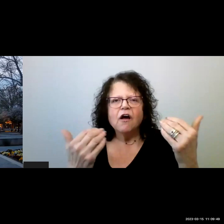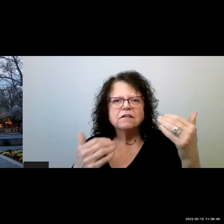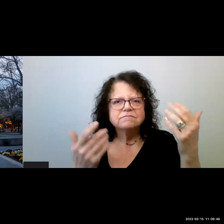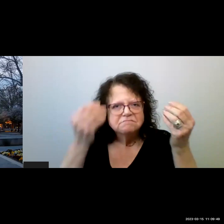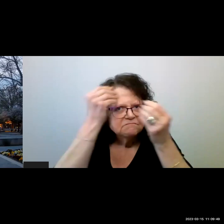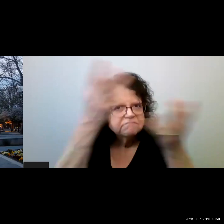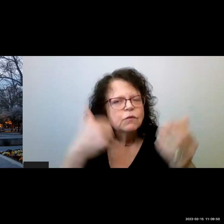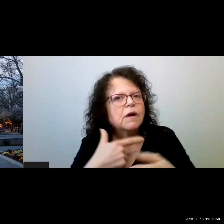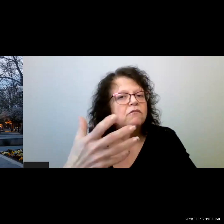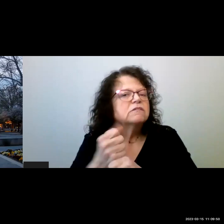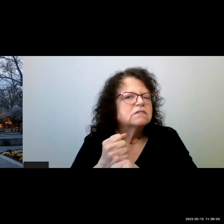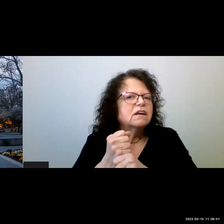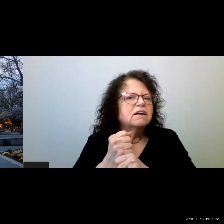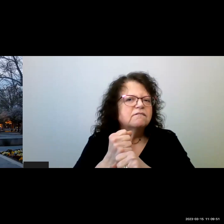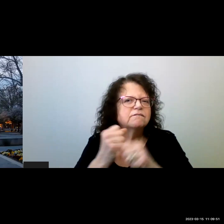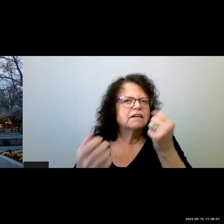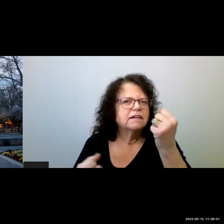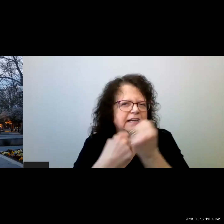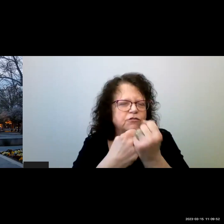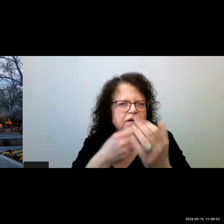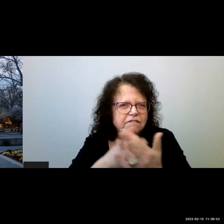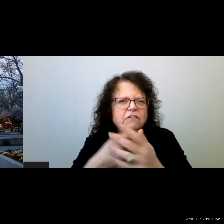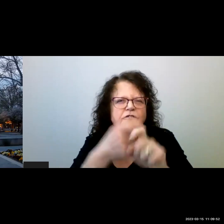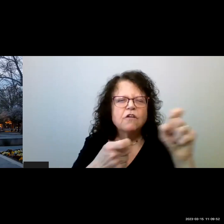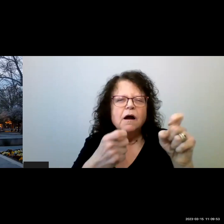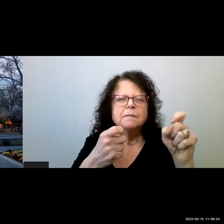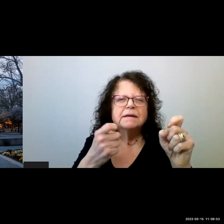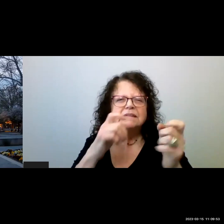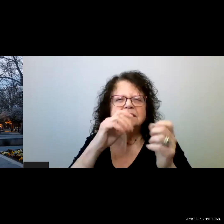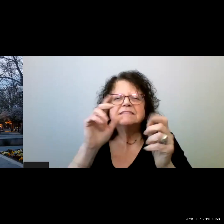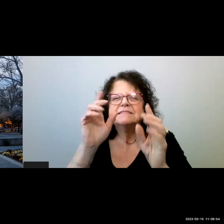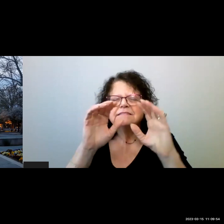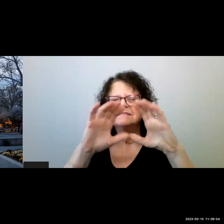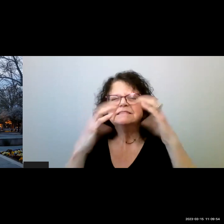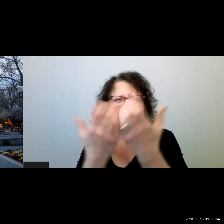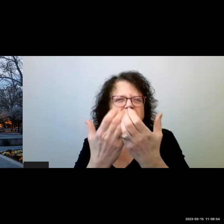from the Centers for Disease Control and Prevention, CDC, through the Association